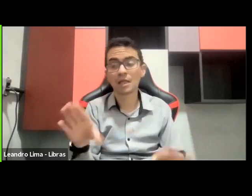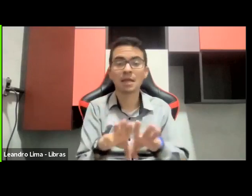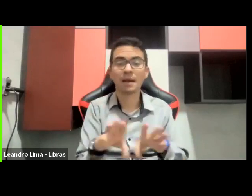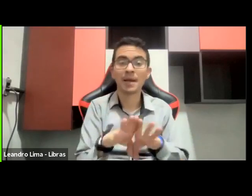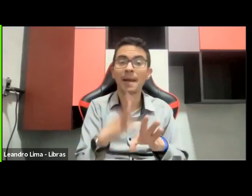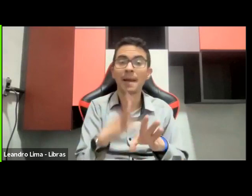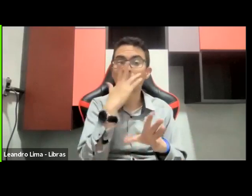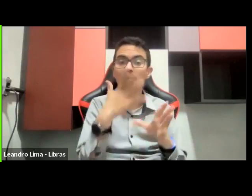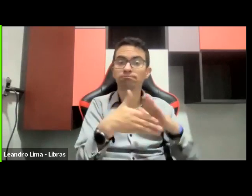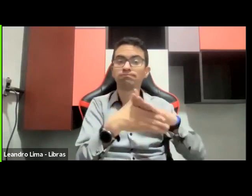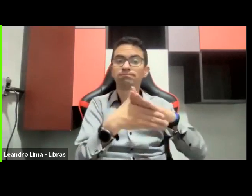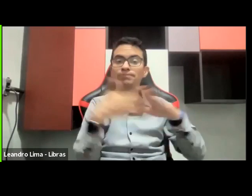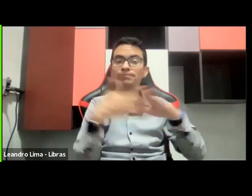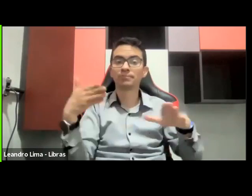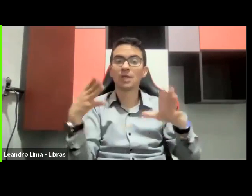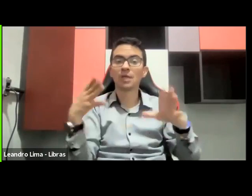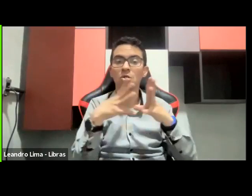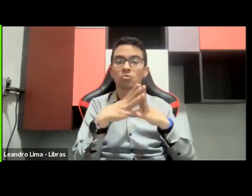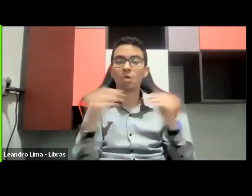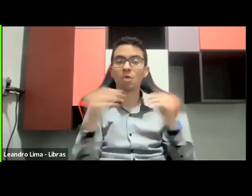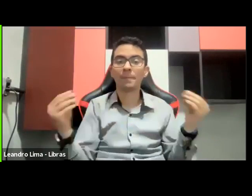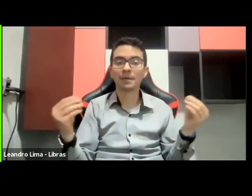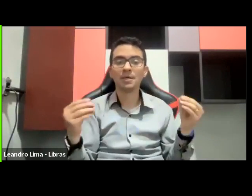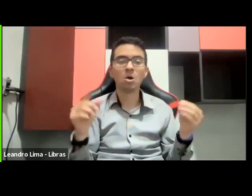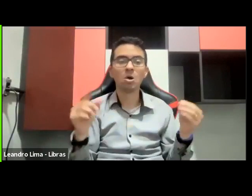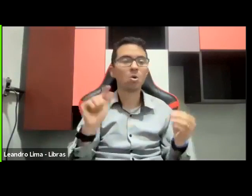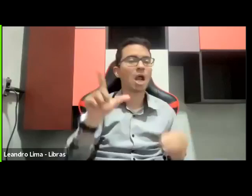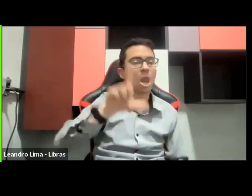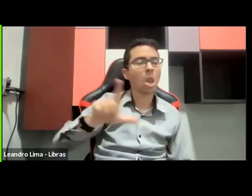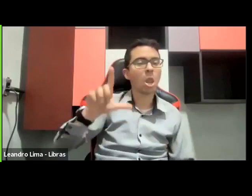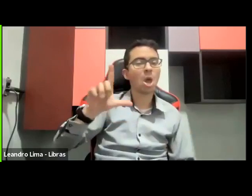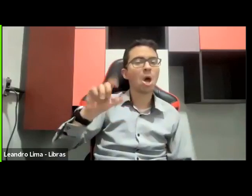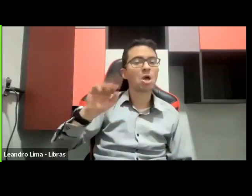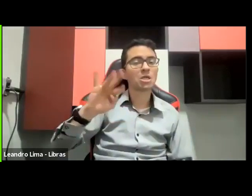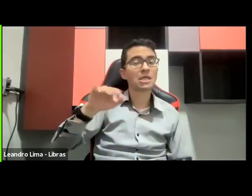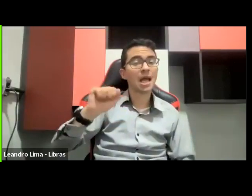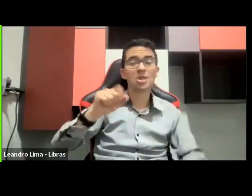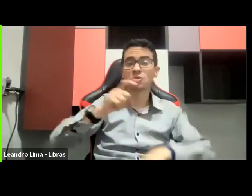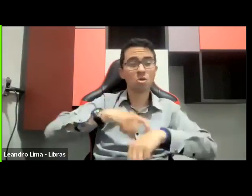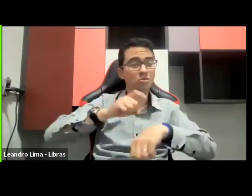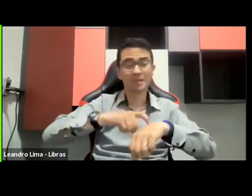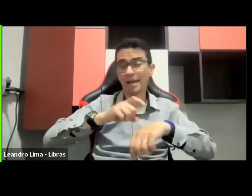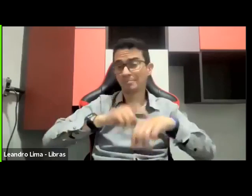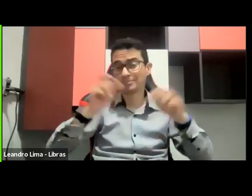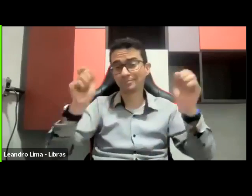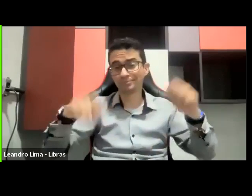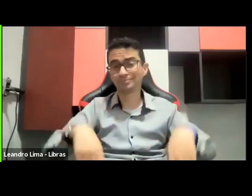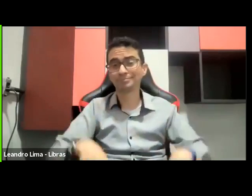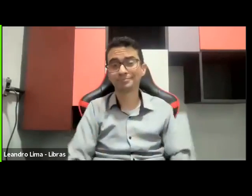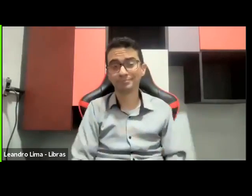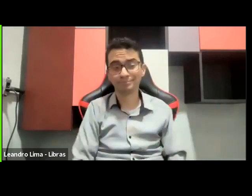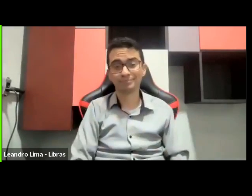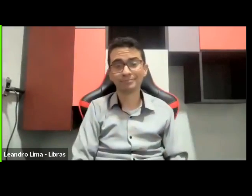But it's in But it's interesting that all But it's interesting that also.